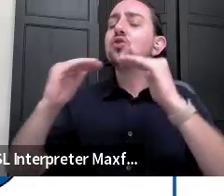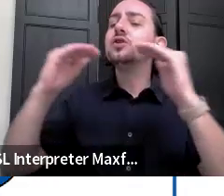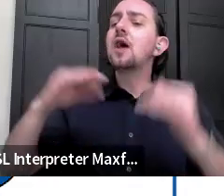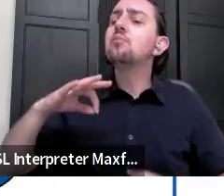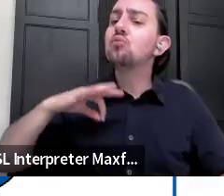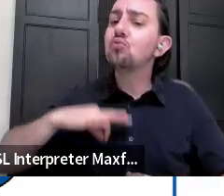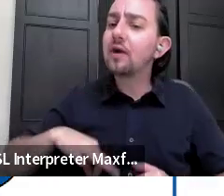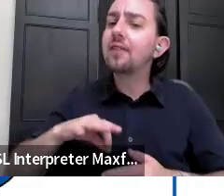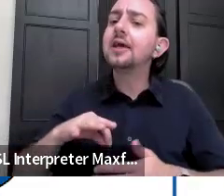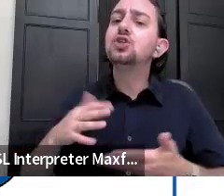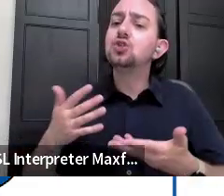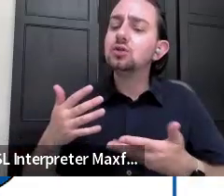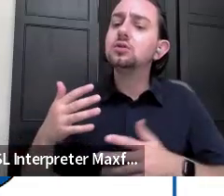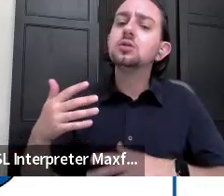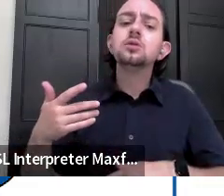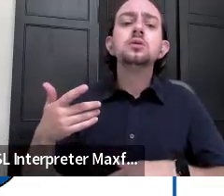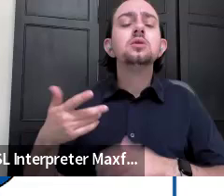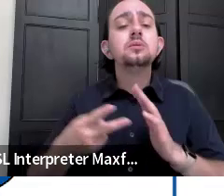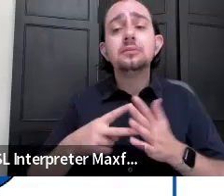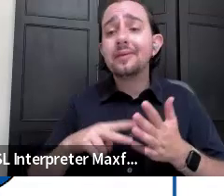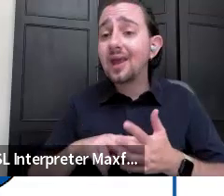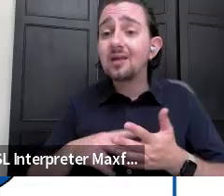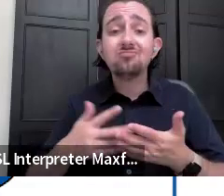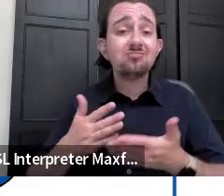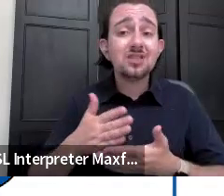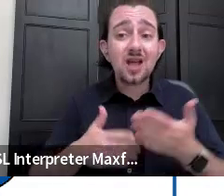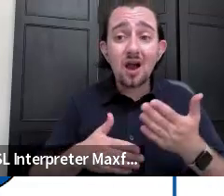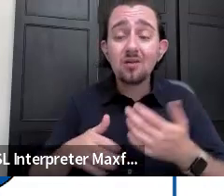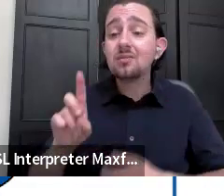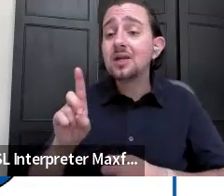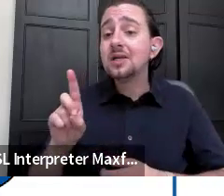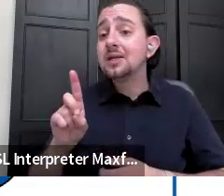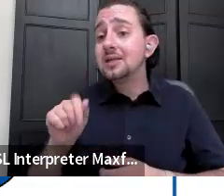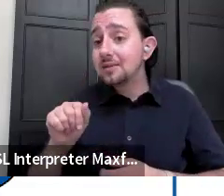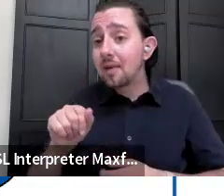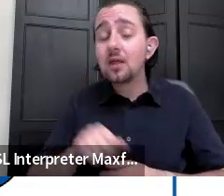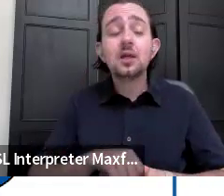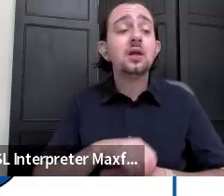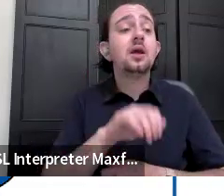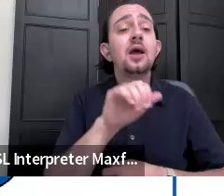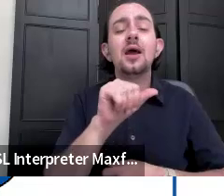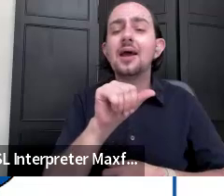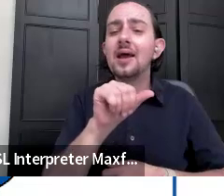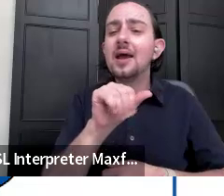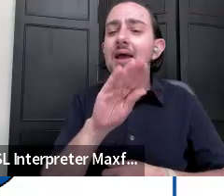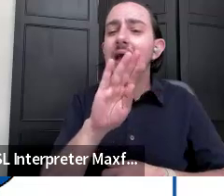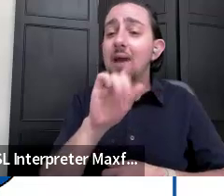It looks at how disability and ableism relate to other forms of oppression.